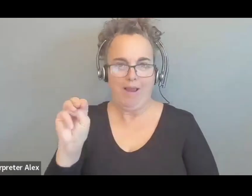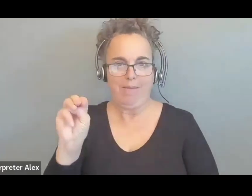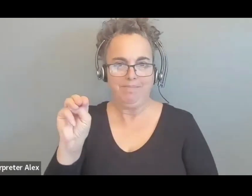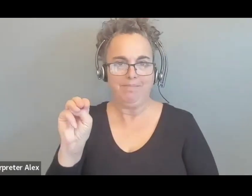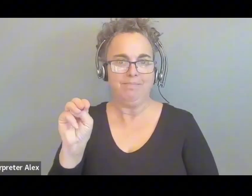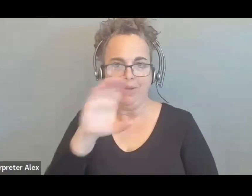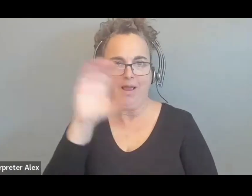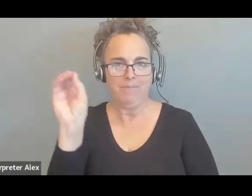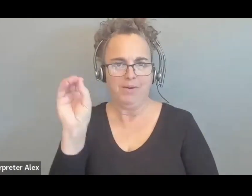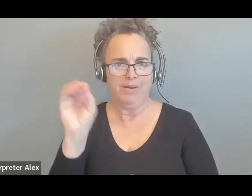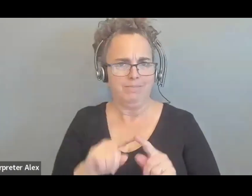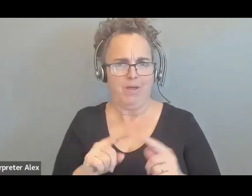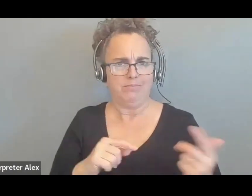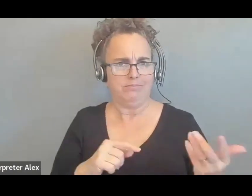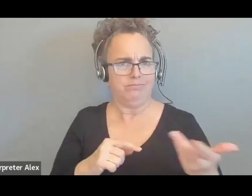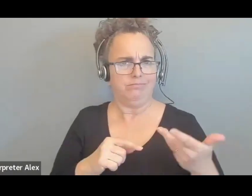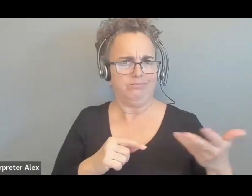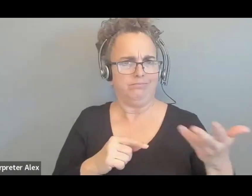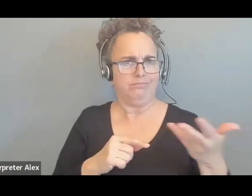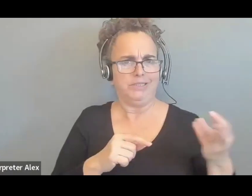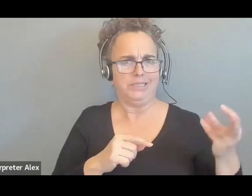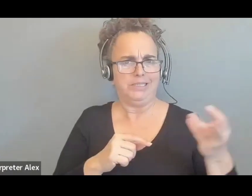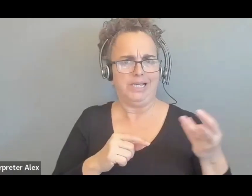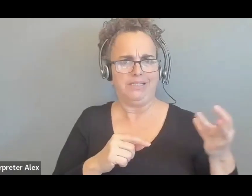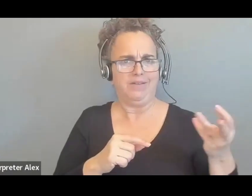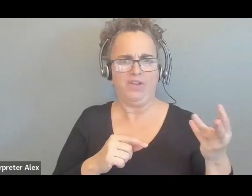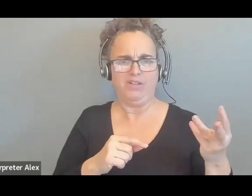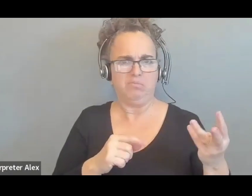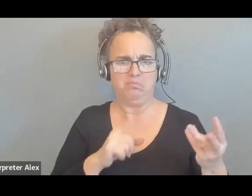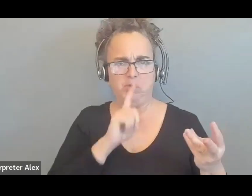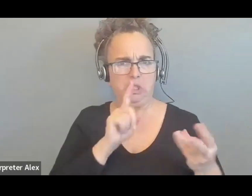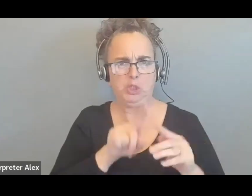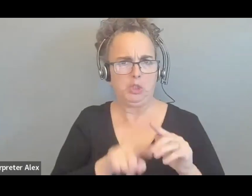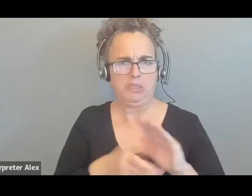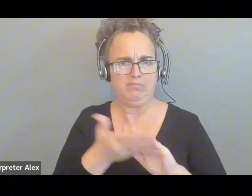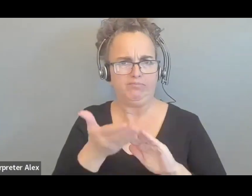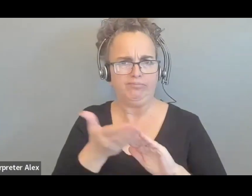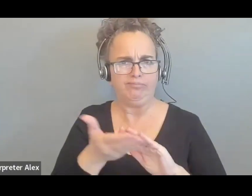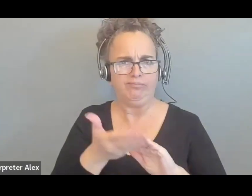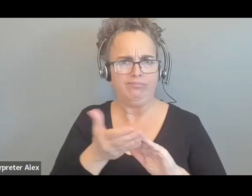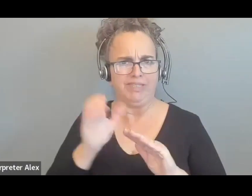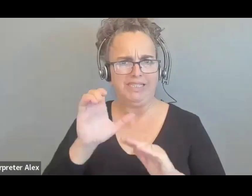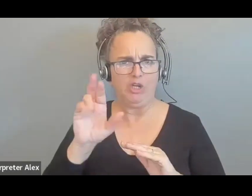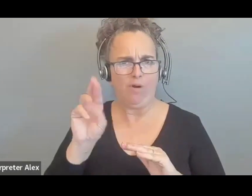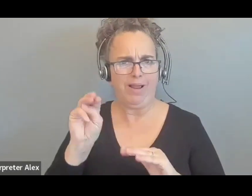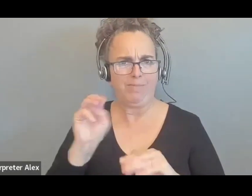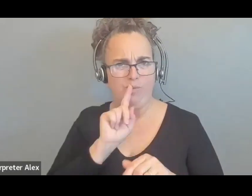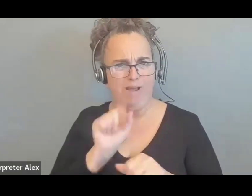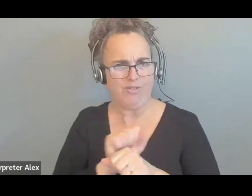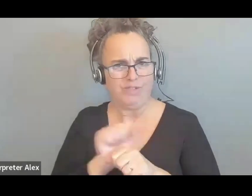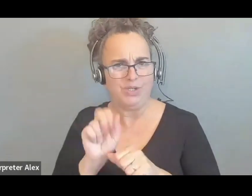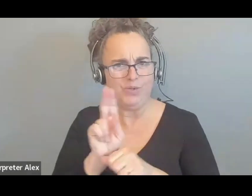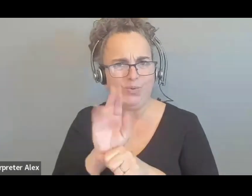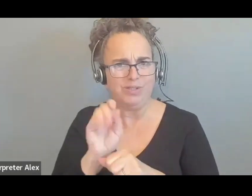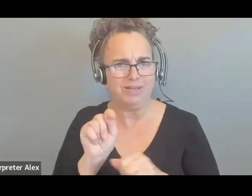and none of us could get the CRM off the ground, like to actually use it because we didn't understand it.